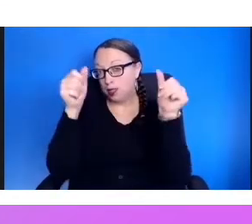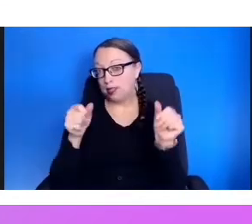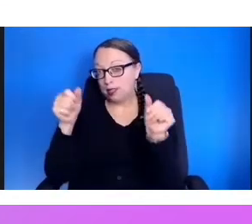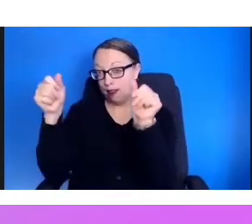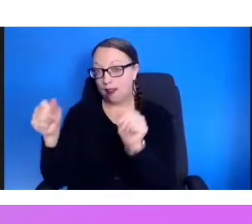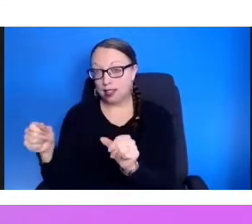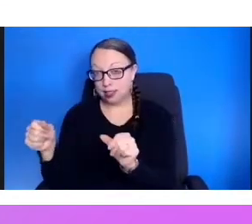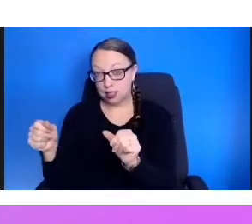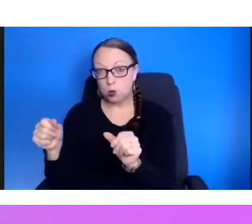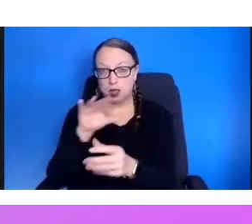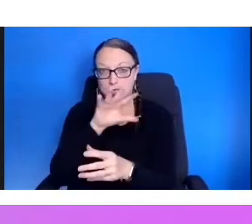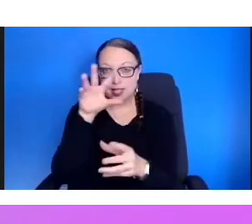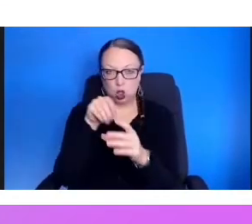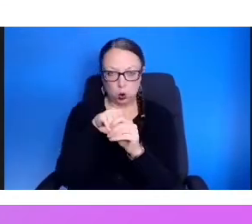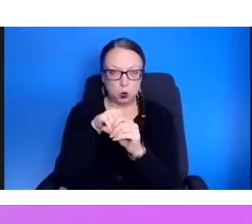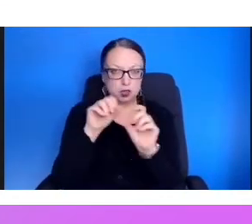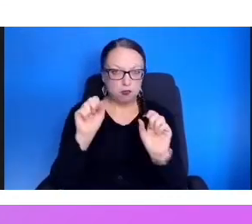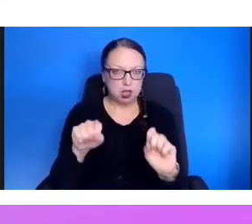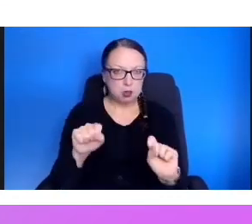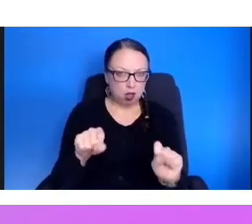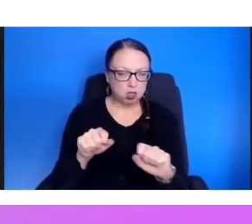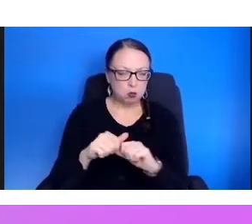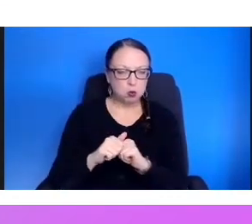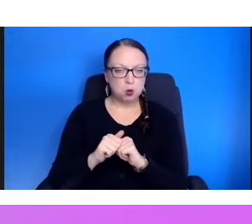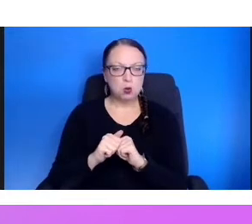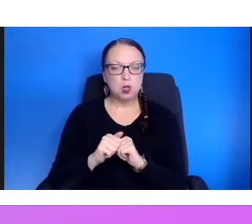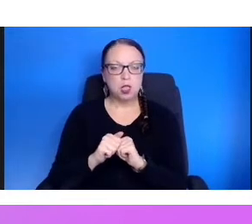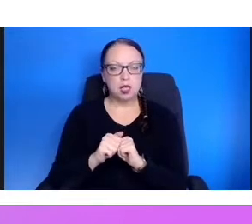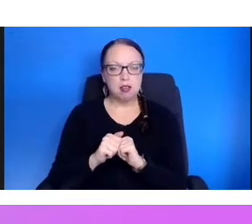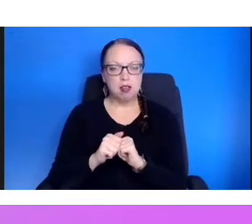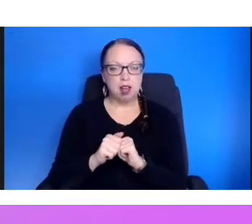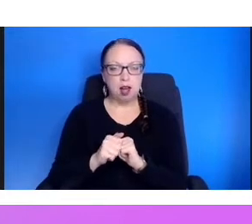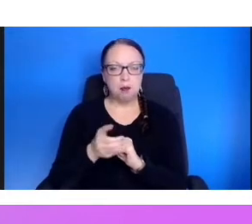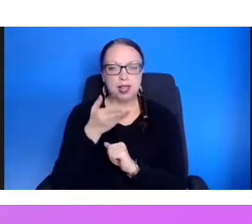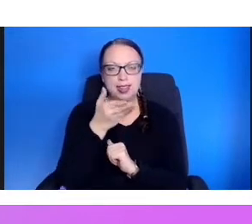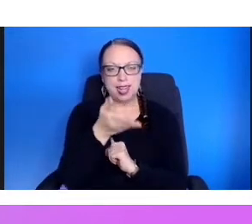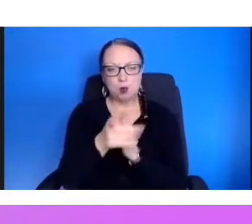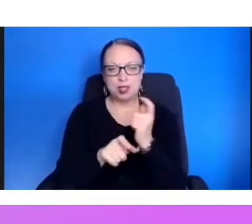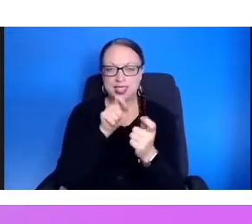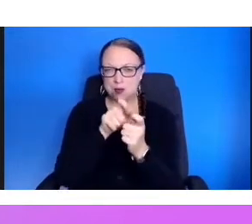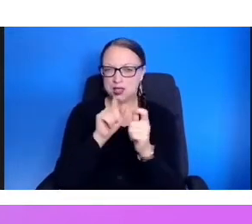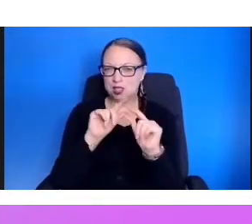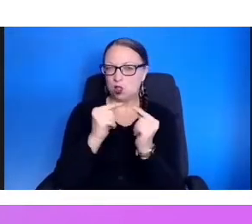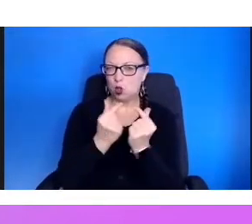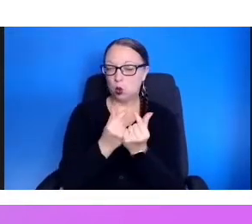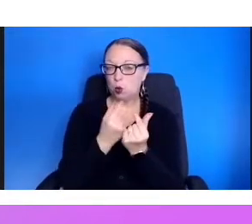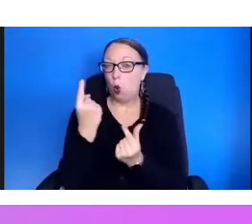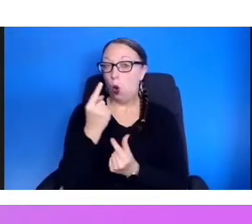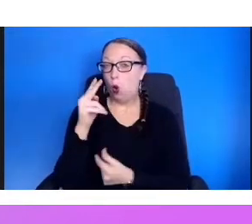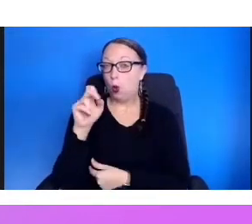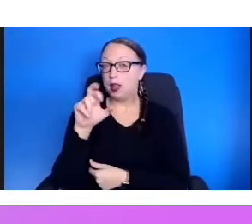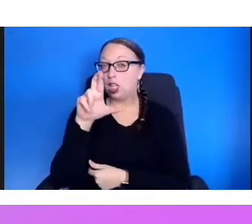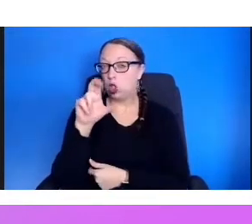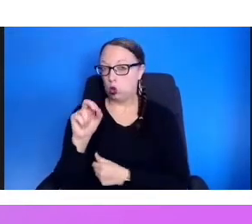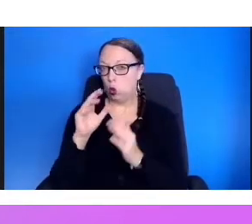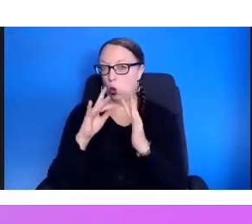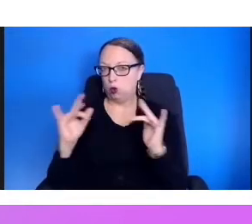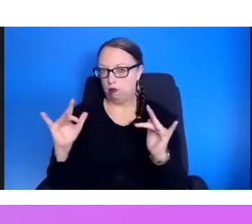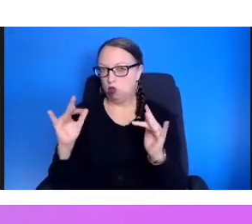is as inclusive as possible and this was actually a particular group which was only neurodiverse users we had multiple groups across the day.